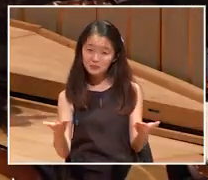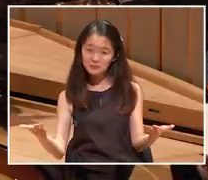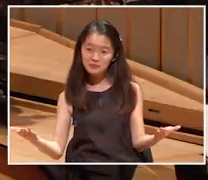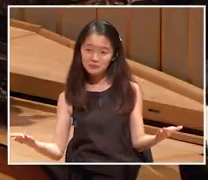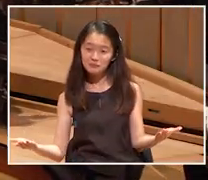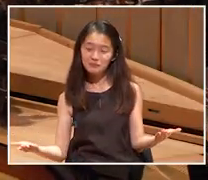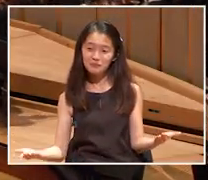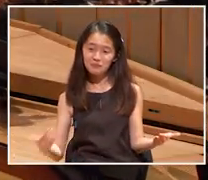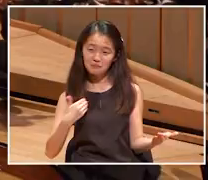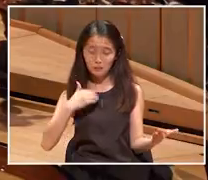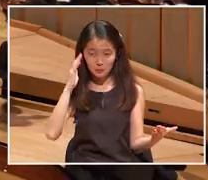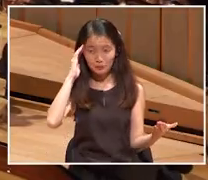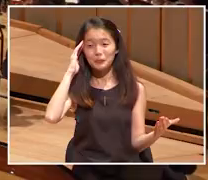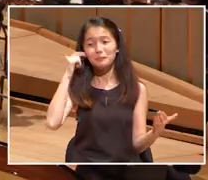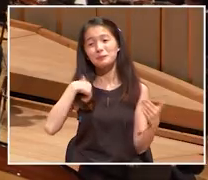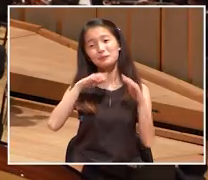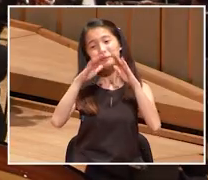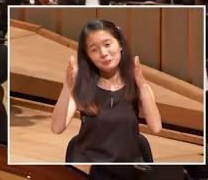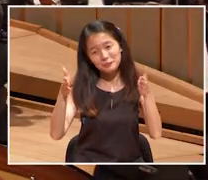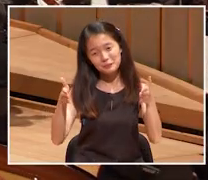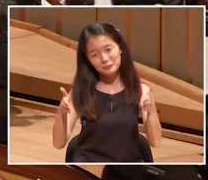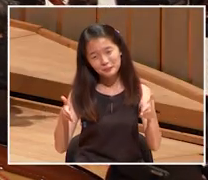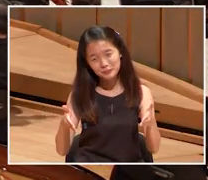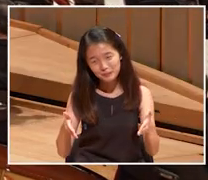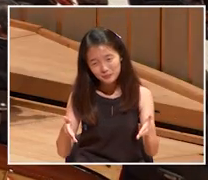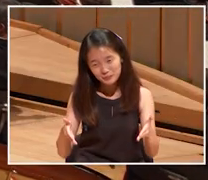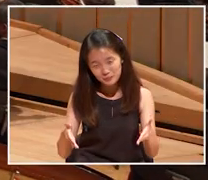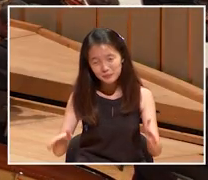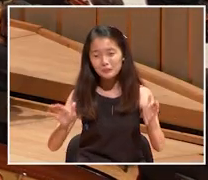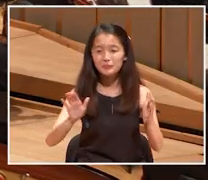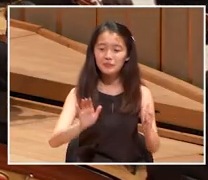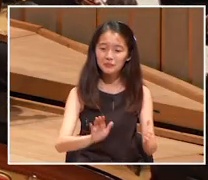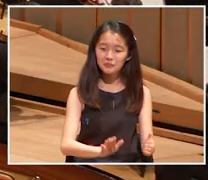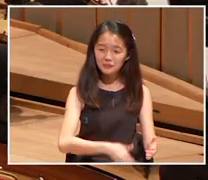For this is where I know it's home